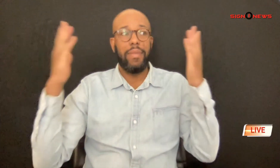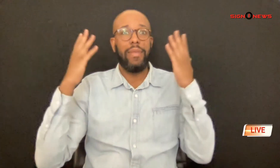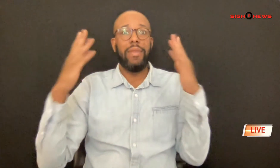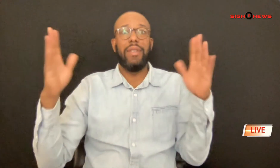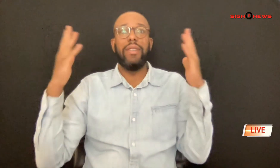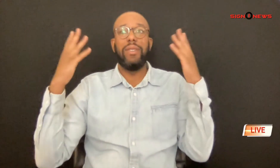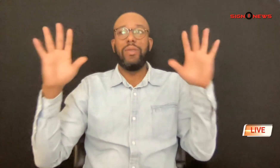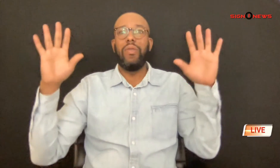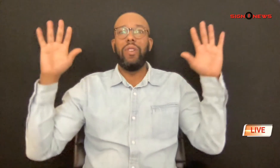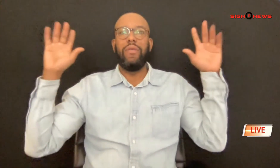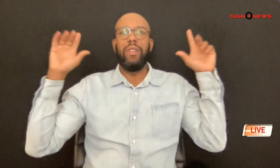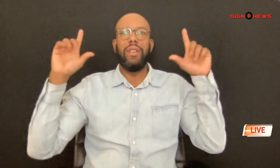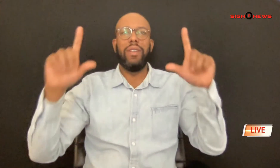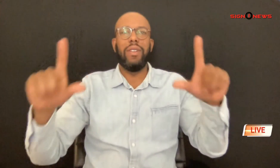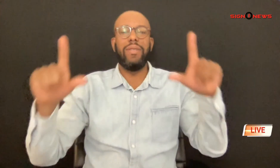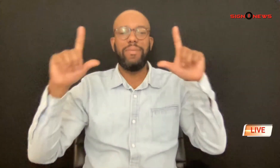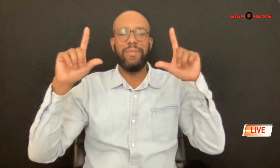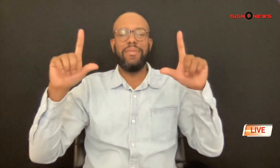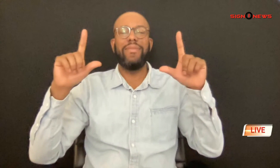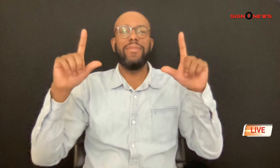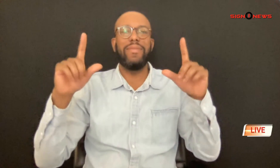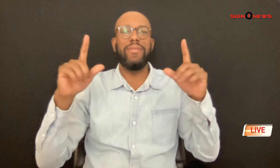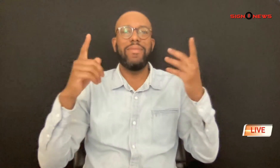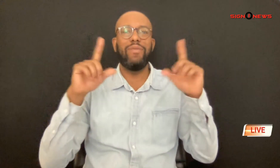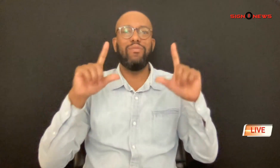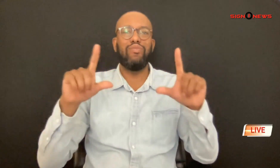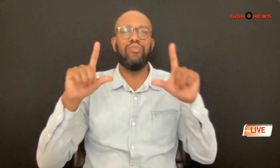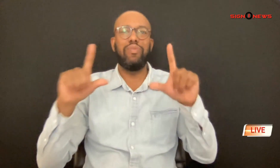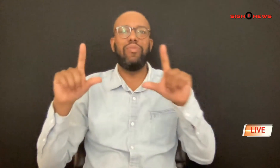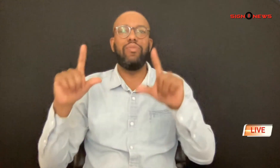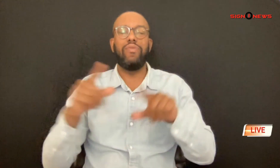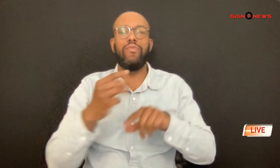and that's it for today Sign1News will be broadcasting updates Monday through Friday